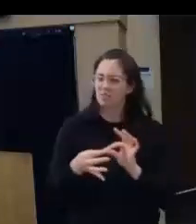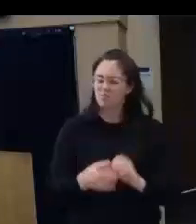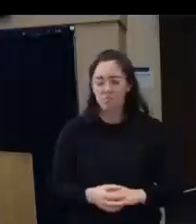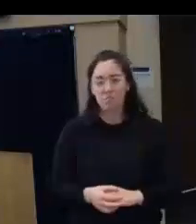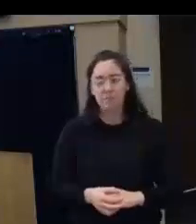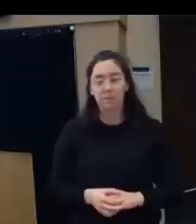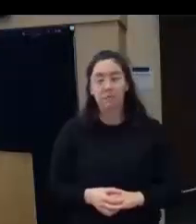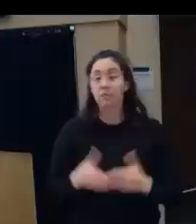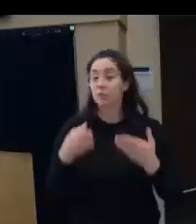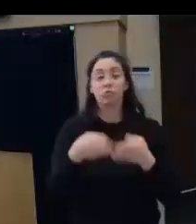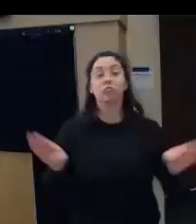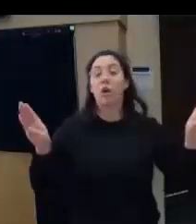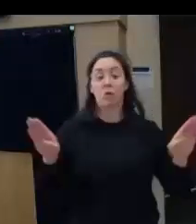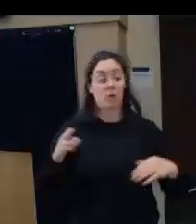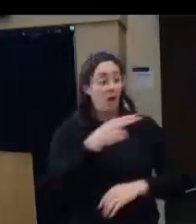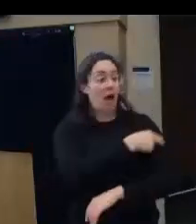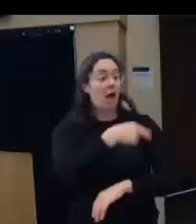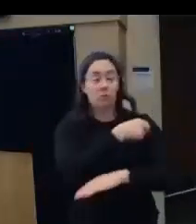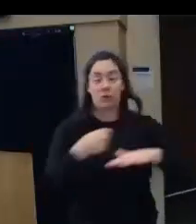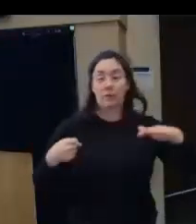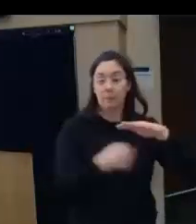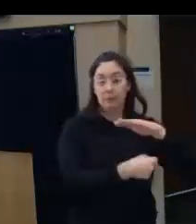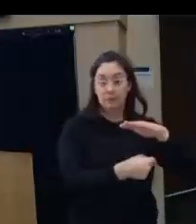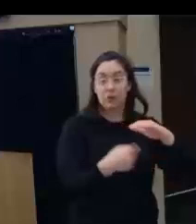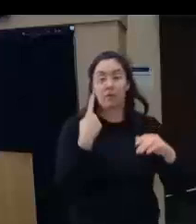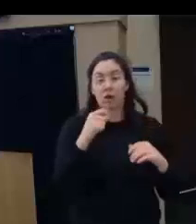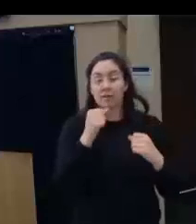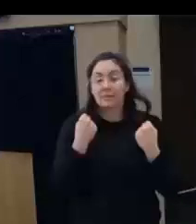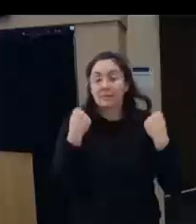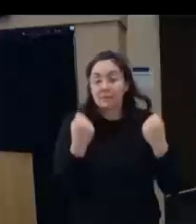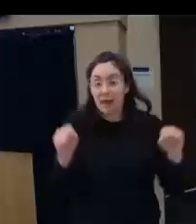know that in general our Hospital admissions for ACD patients are becoming more expensive